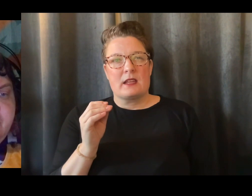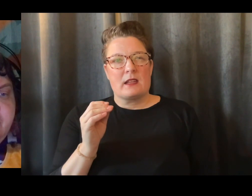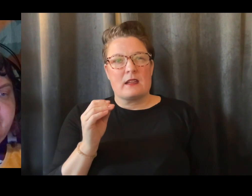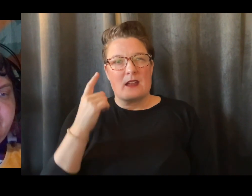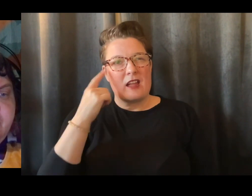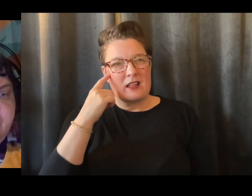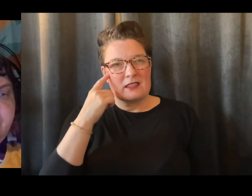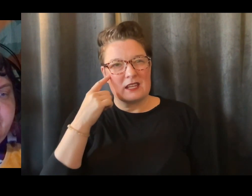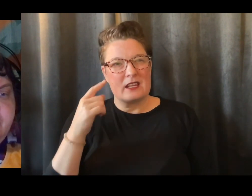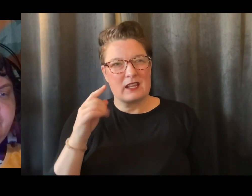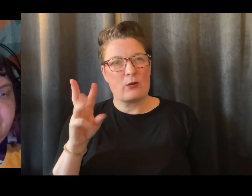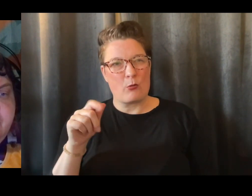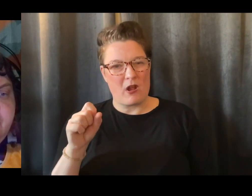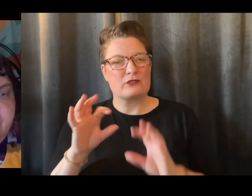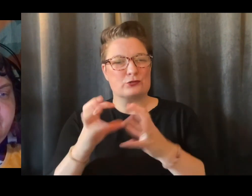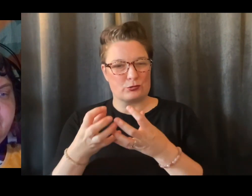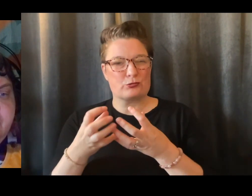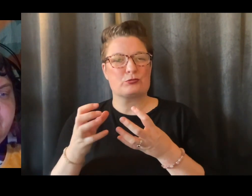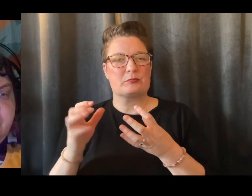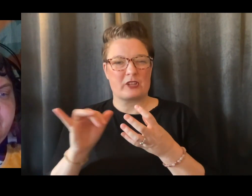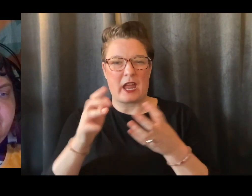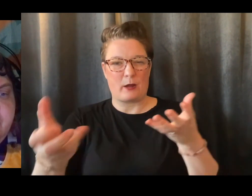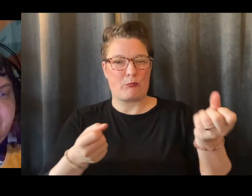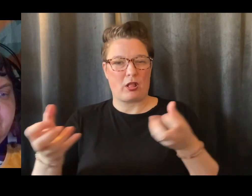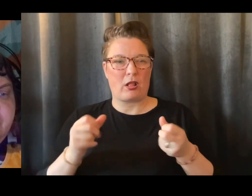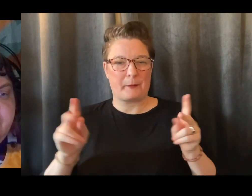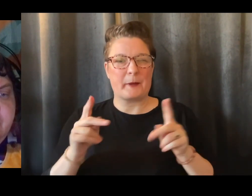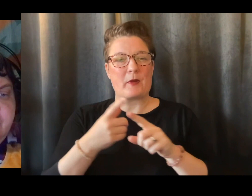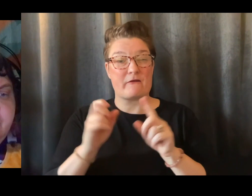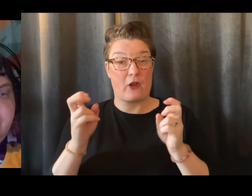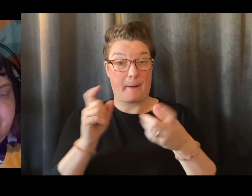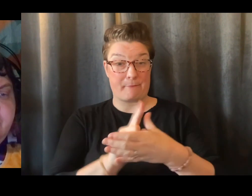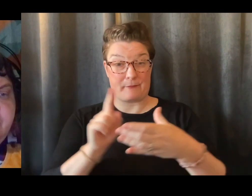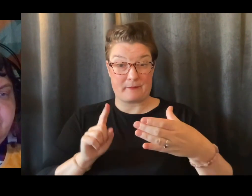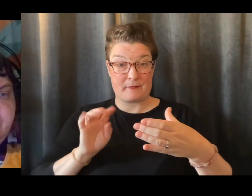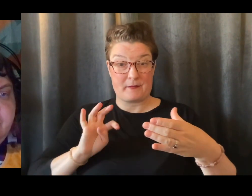people from the margins, but I wasn't seen enough at the margins at that time.